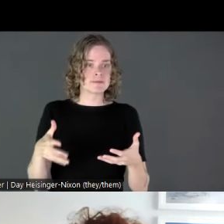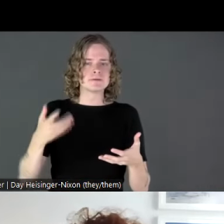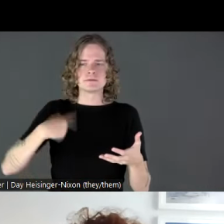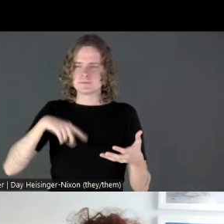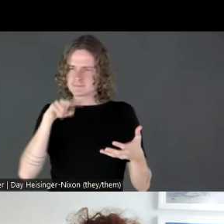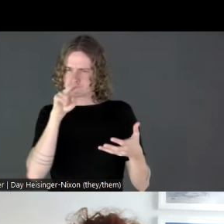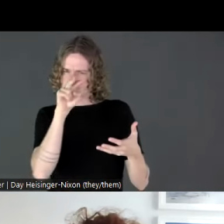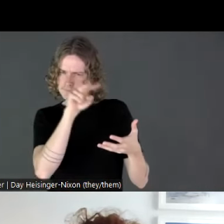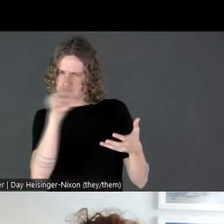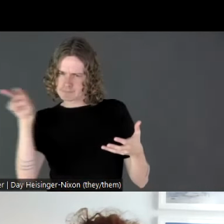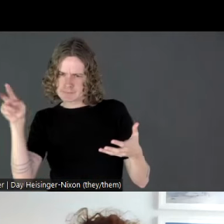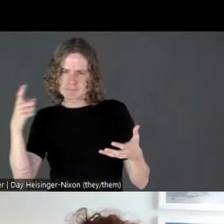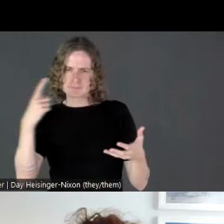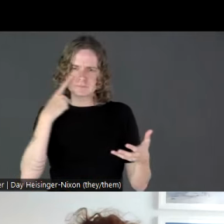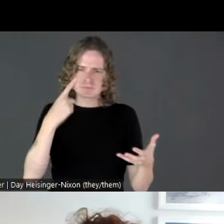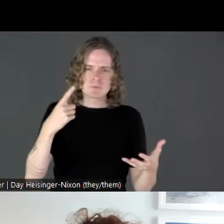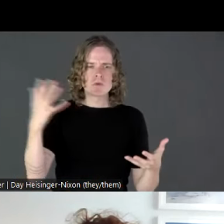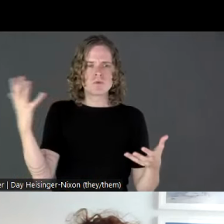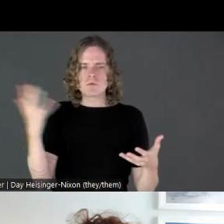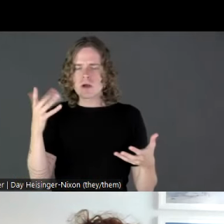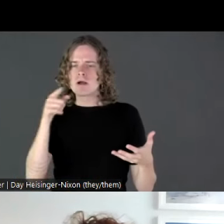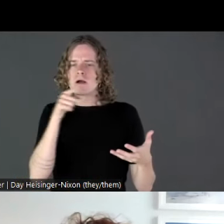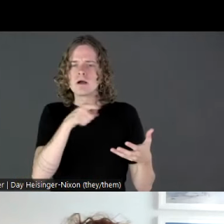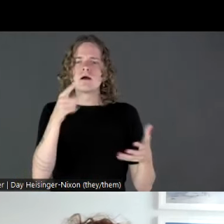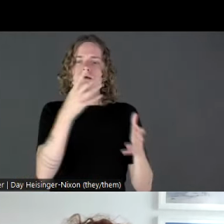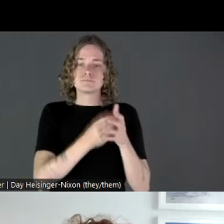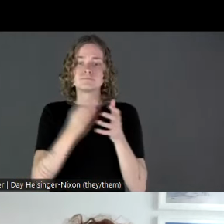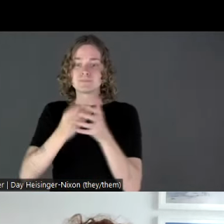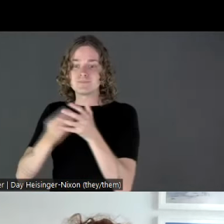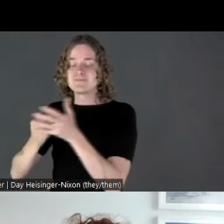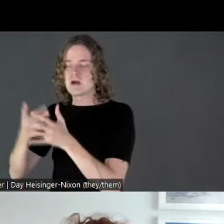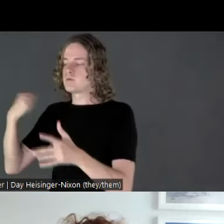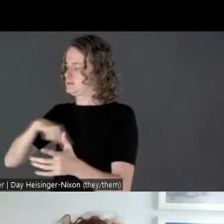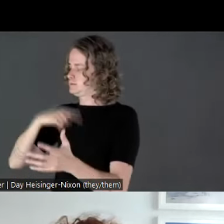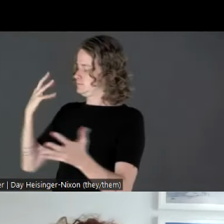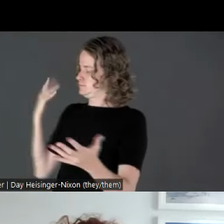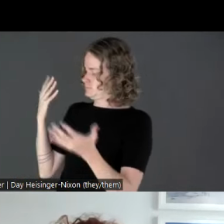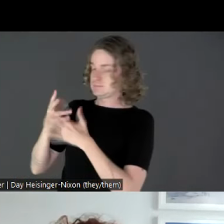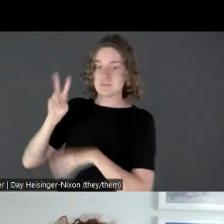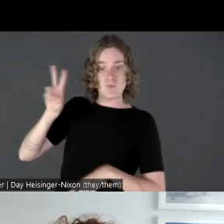identifying gaps identified in the gap analysis. The catalog provides the rage of iterations